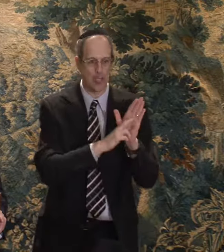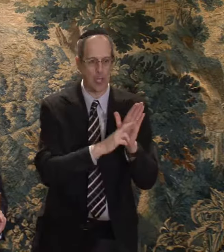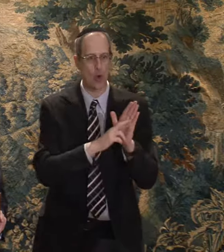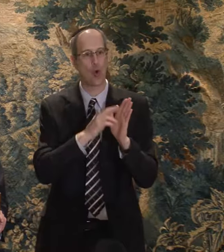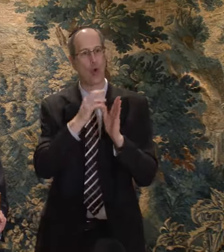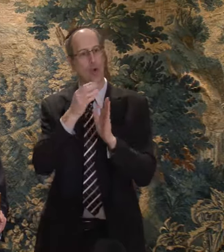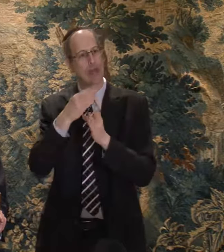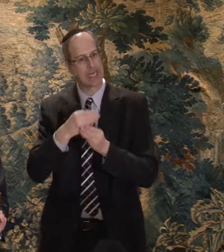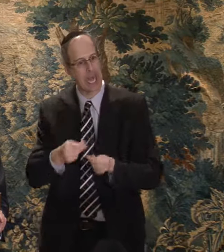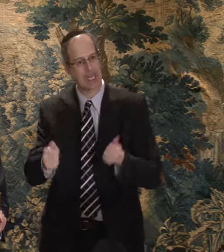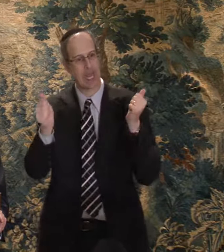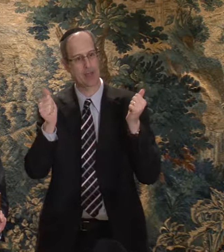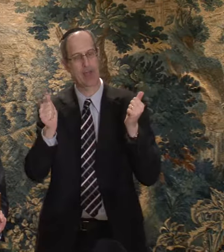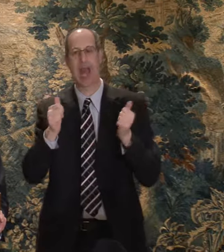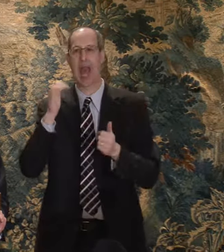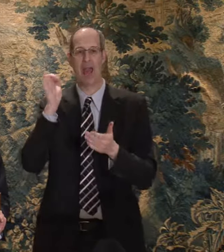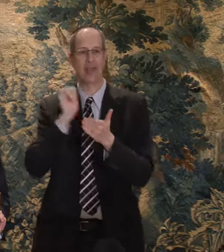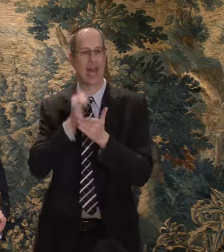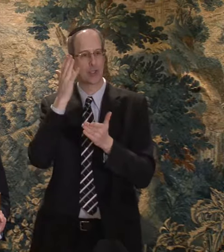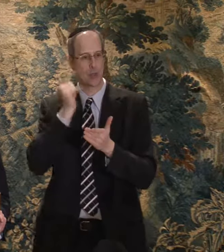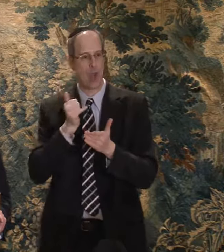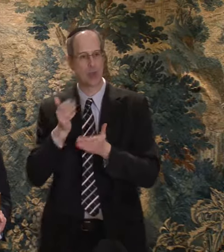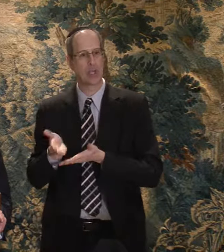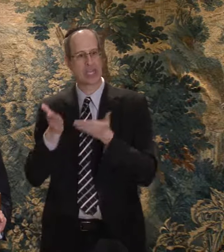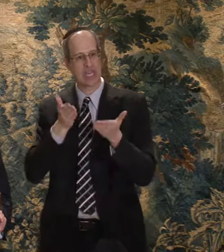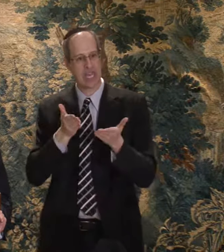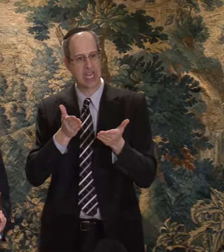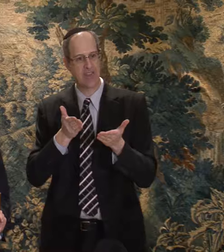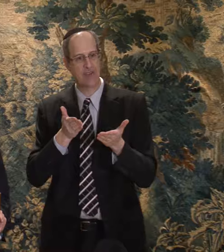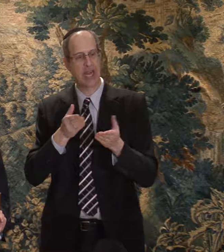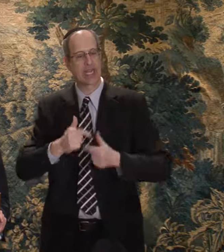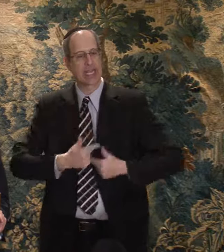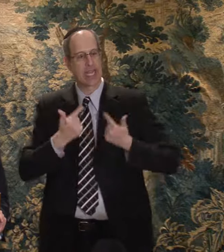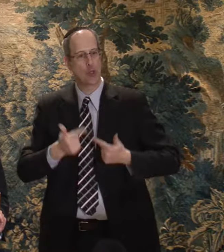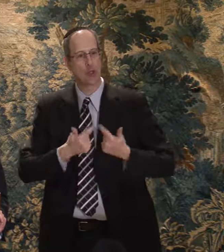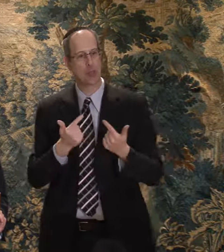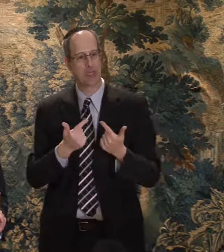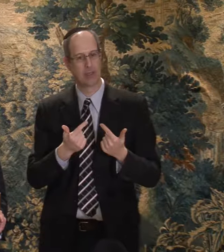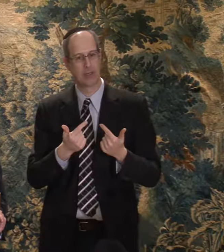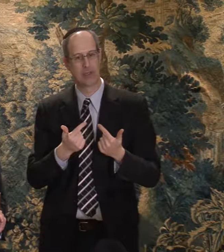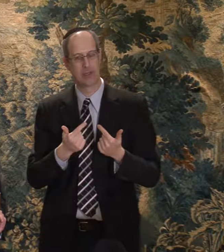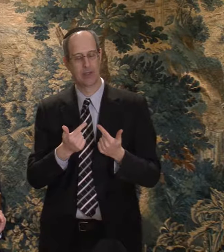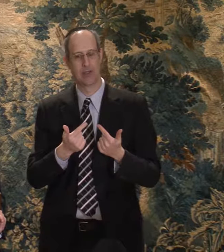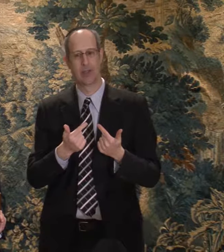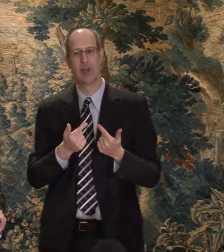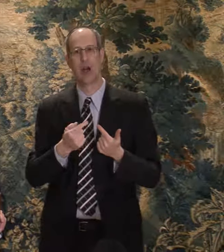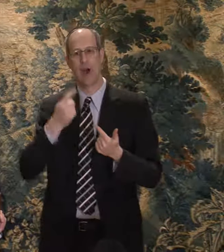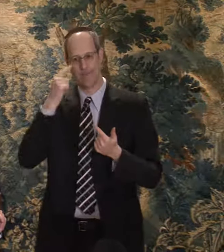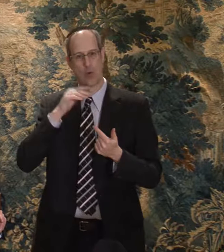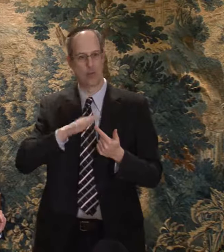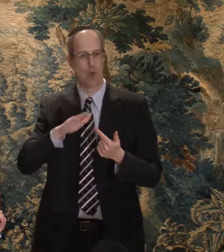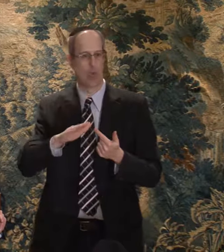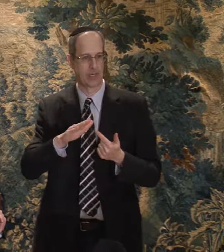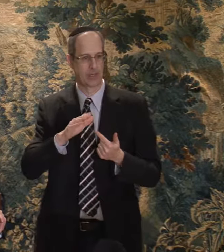come here tonight for to give qiyam to give existence to these boys talk to